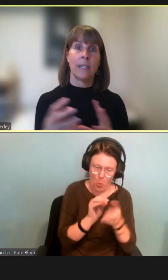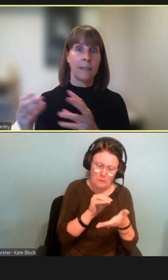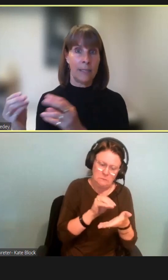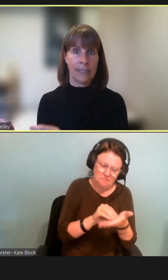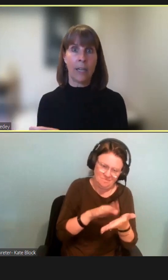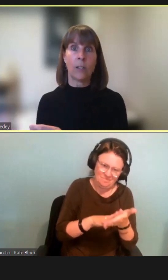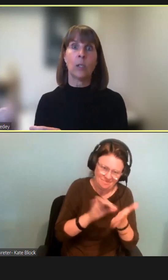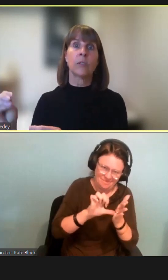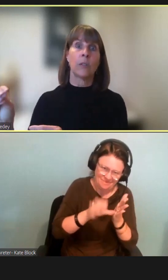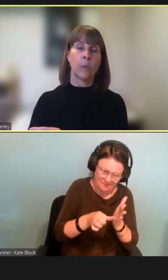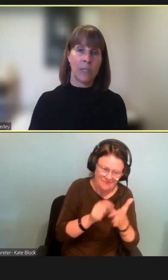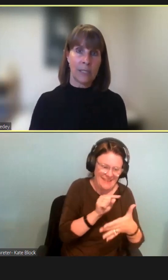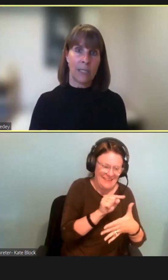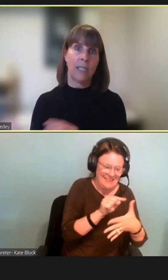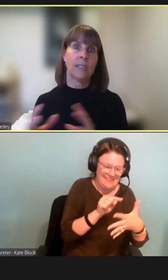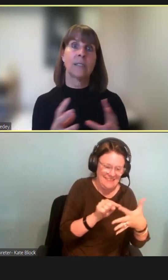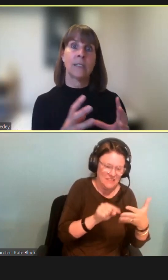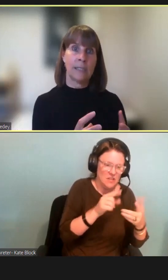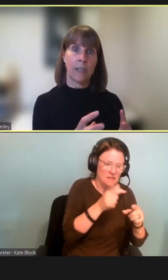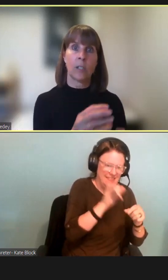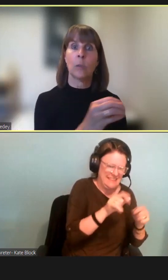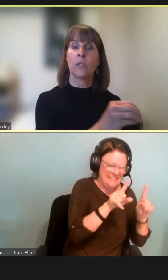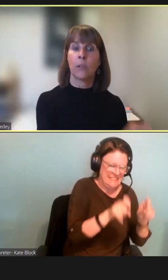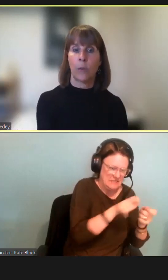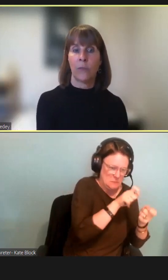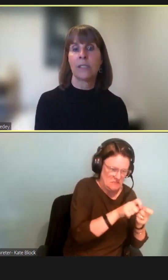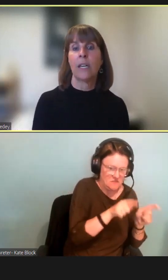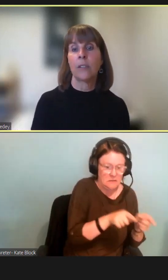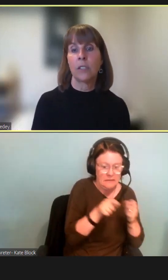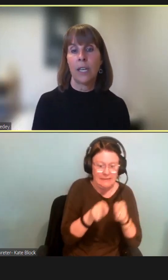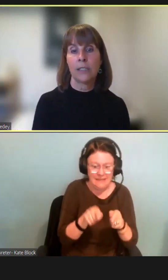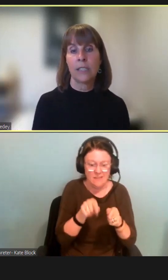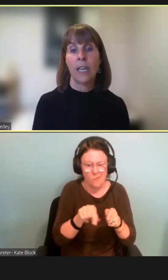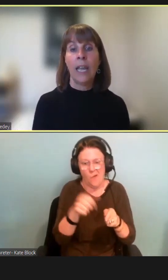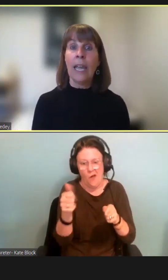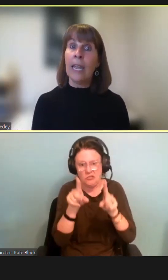these outcomes are from this test these outcomes are from this other test and if